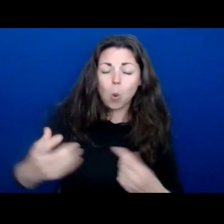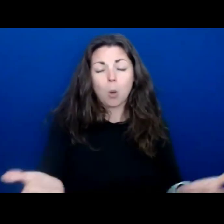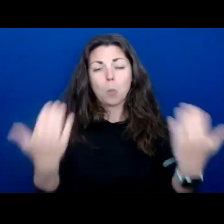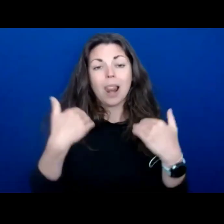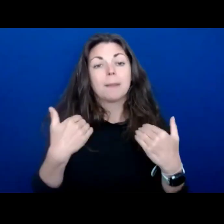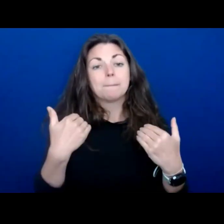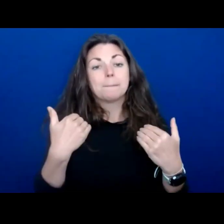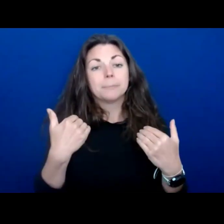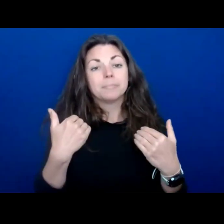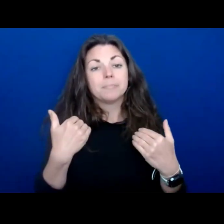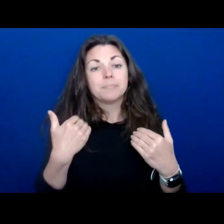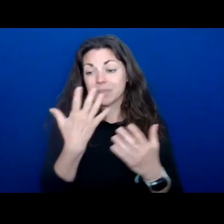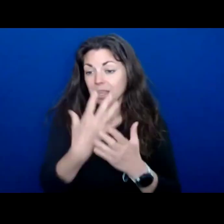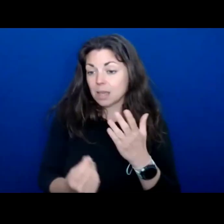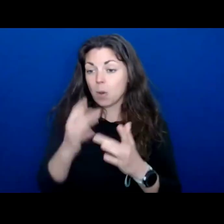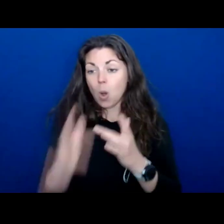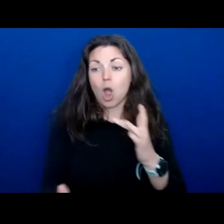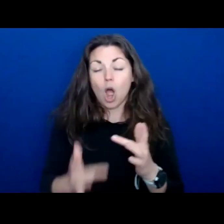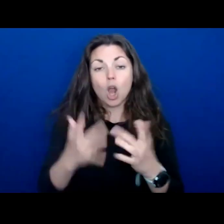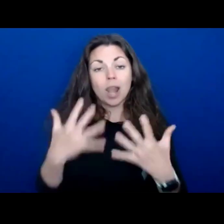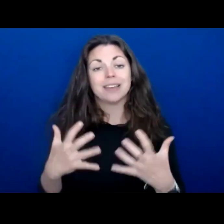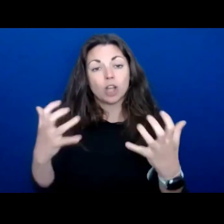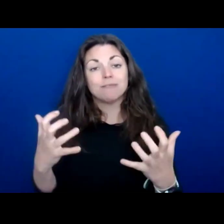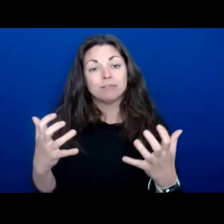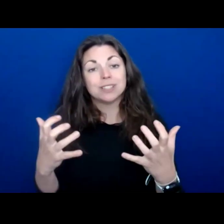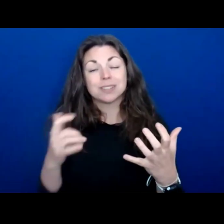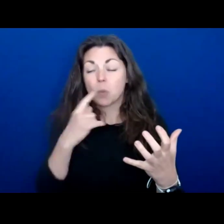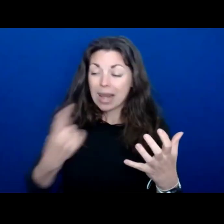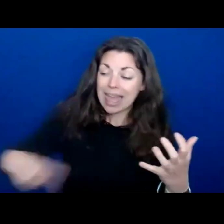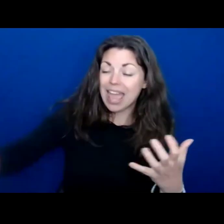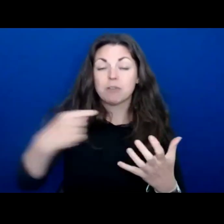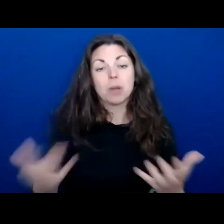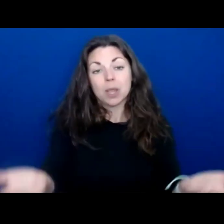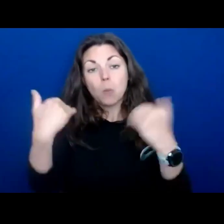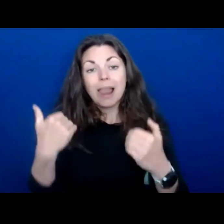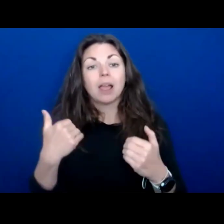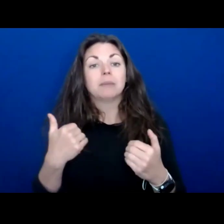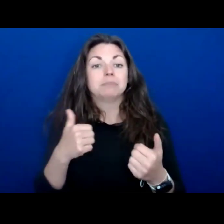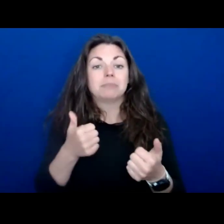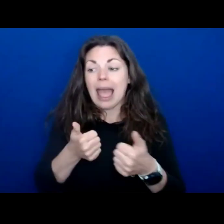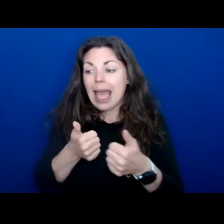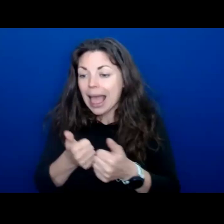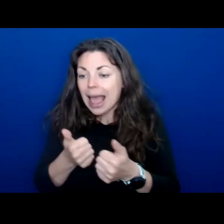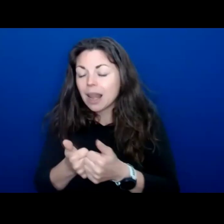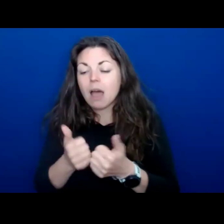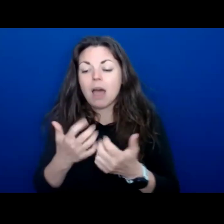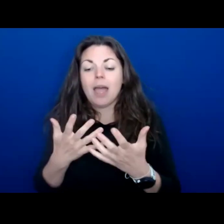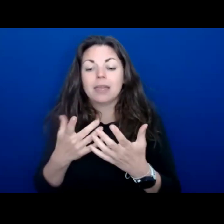For example, we've got an online conference coming up that will bring everyone together, allies, people with disabilities,